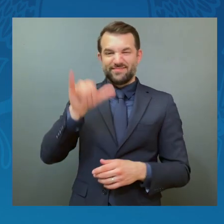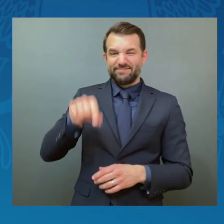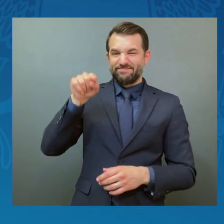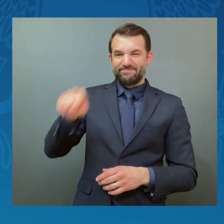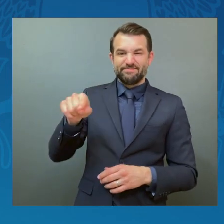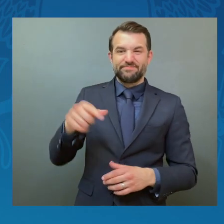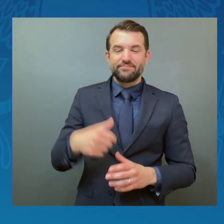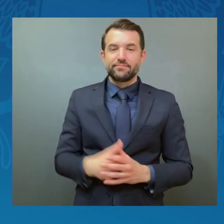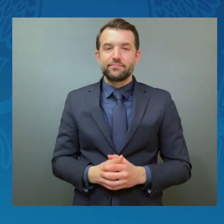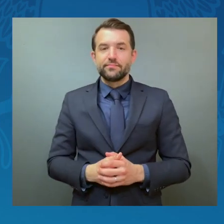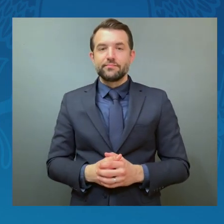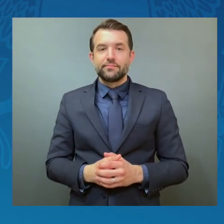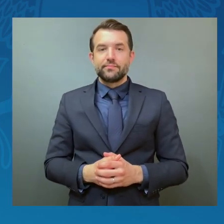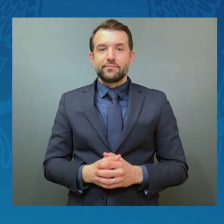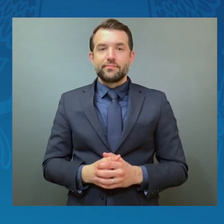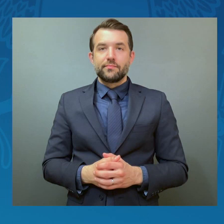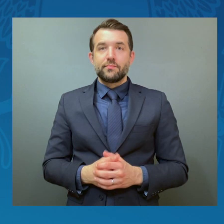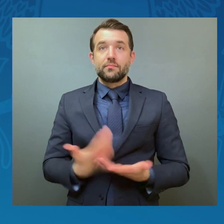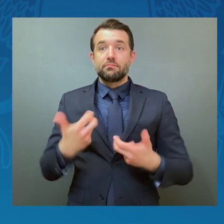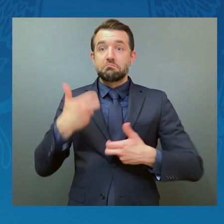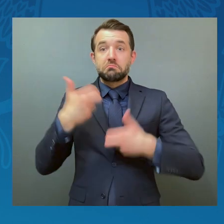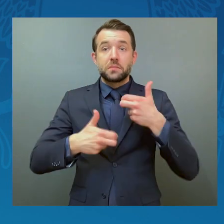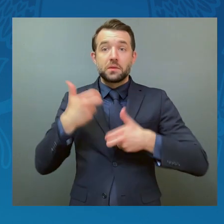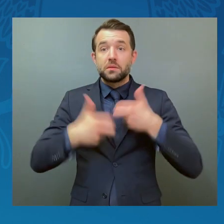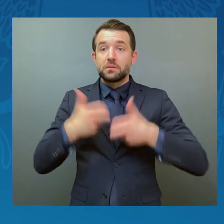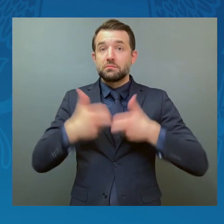in terms of the overlay between the issue of medical care,